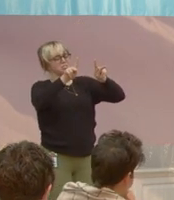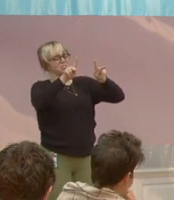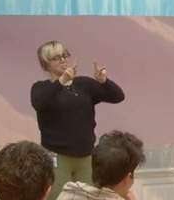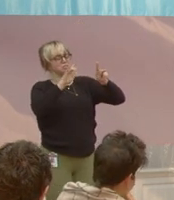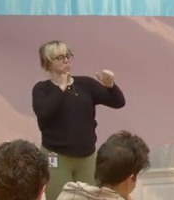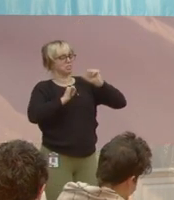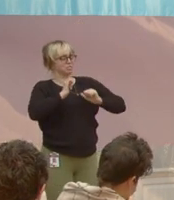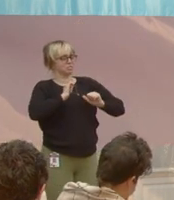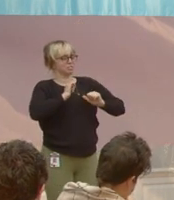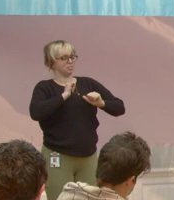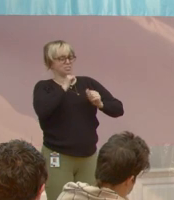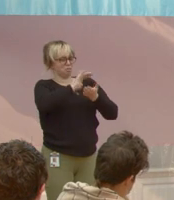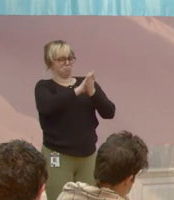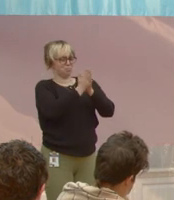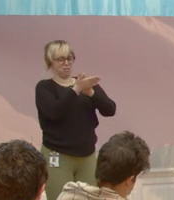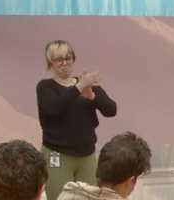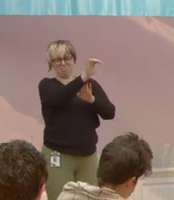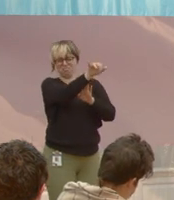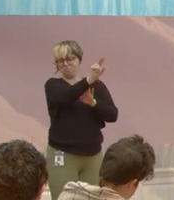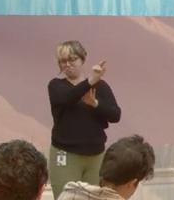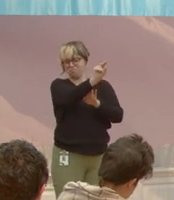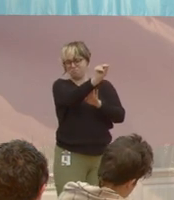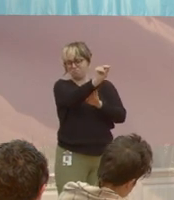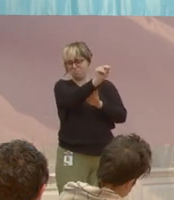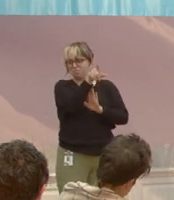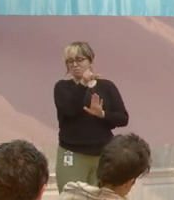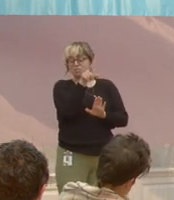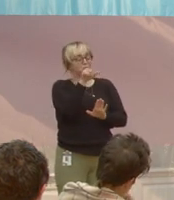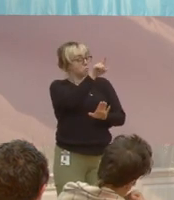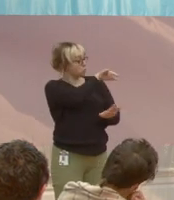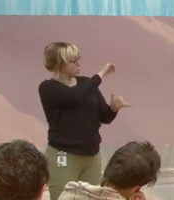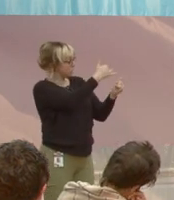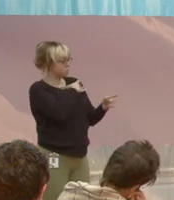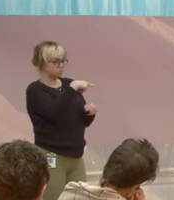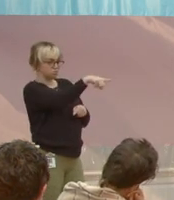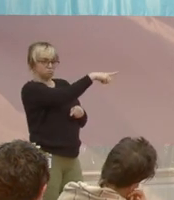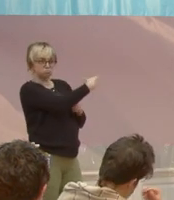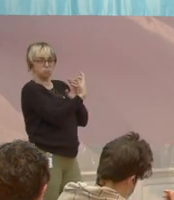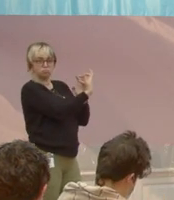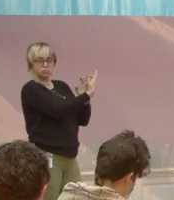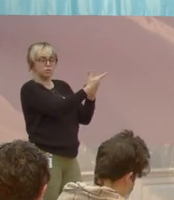performance aren't coming back. Now, what's interesting, everybody in this panel will come from dancer through the